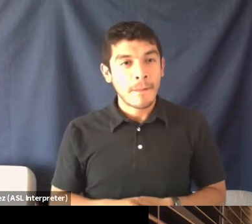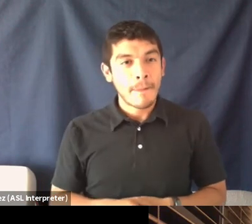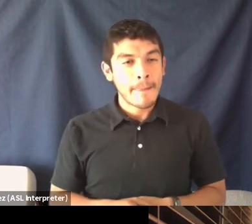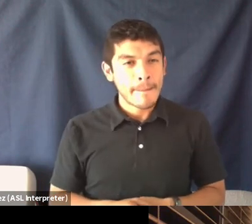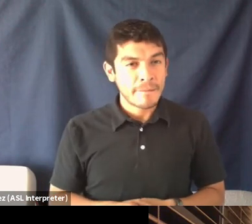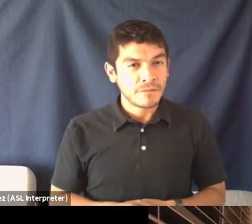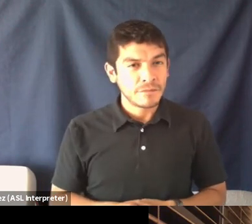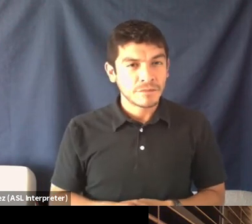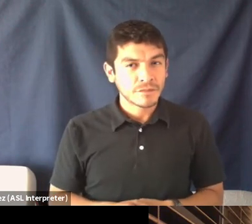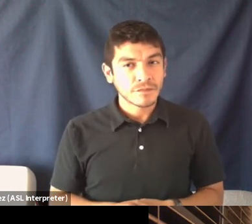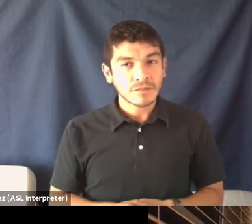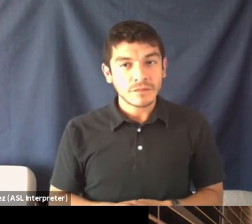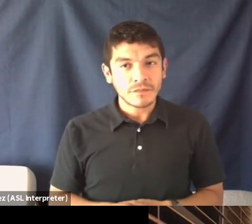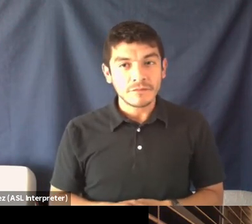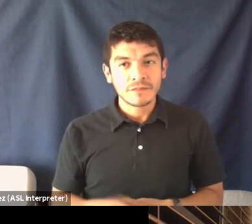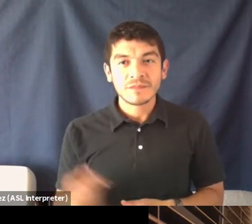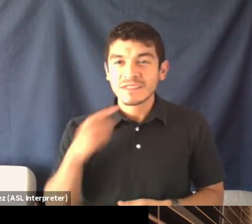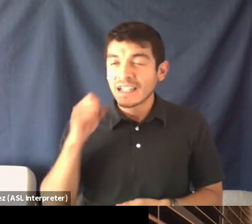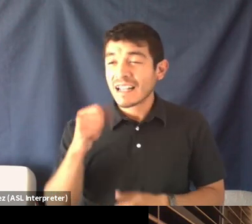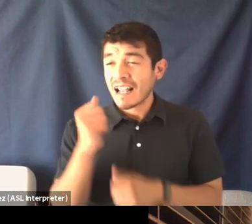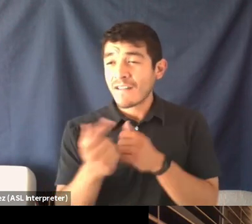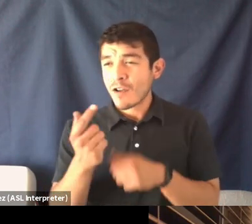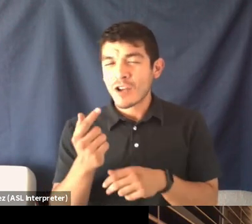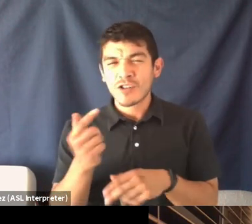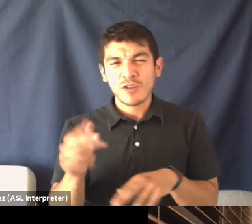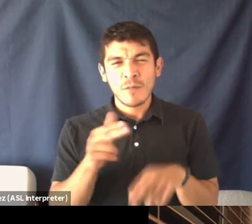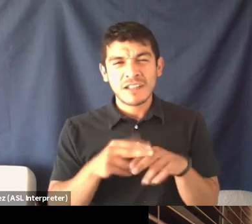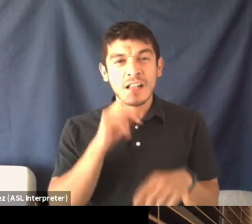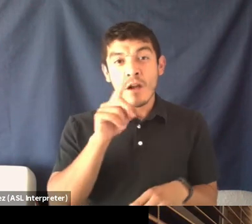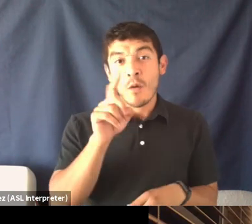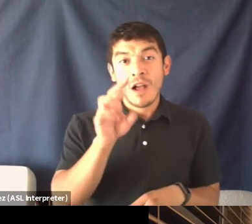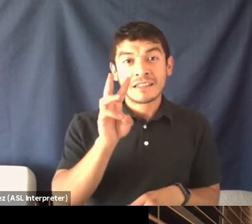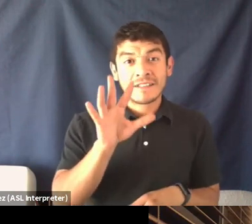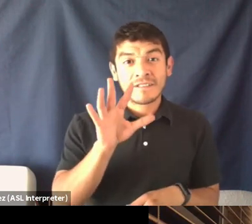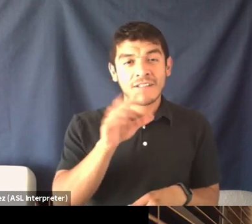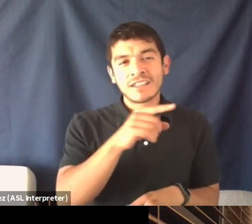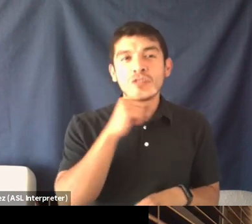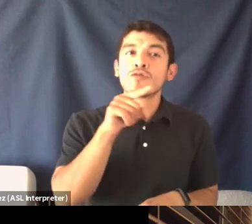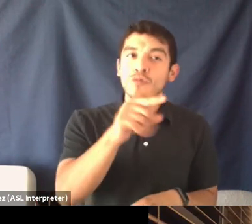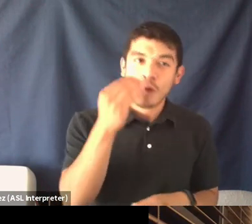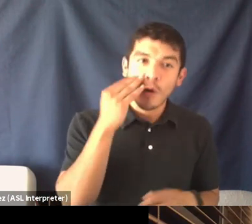Wow, yeah and everyone's usually like 165 but you know your numbers. I usually get that-- - I take notes.